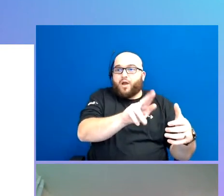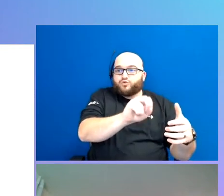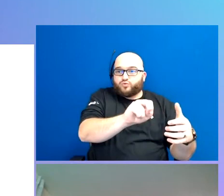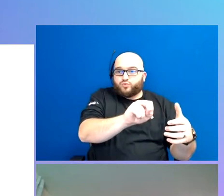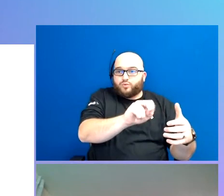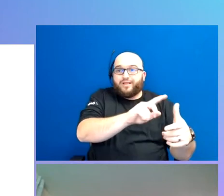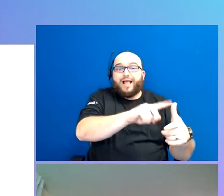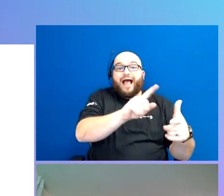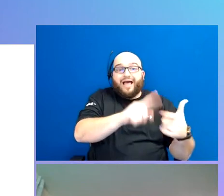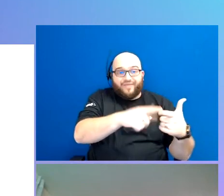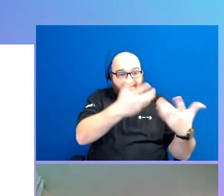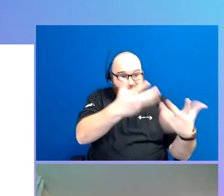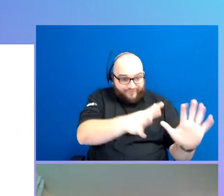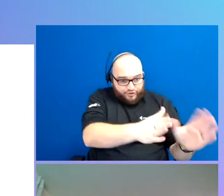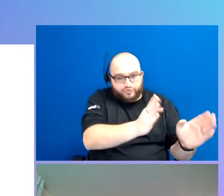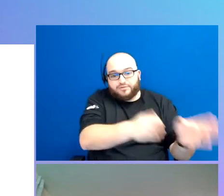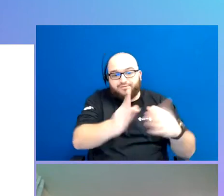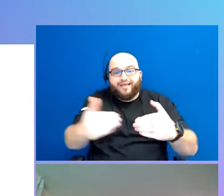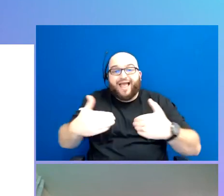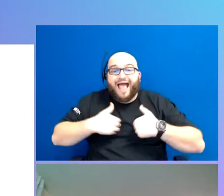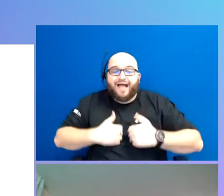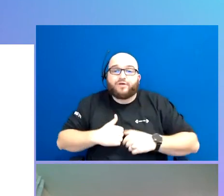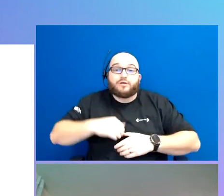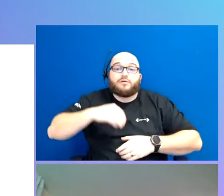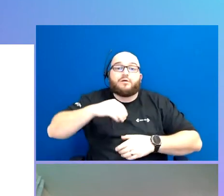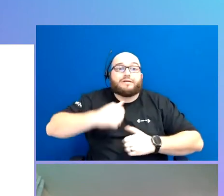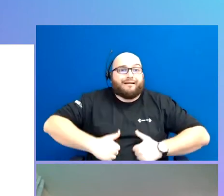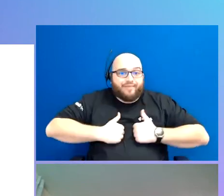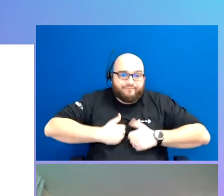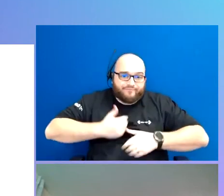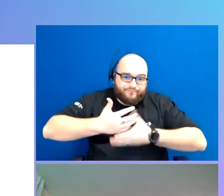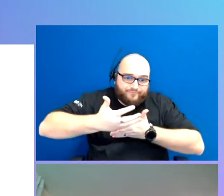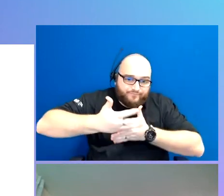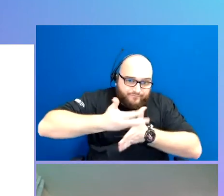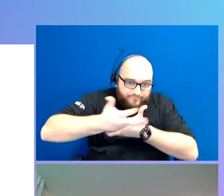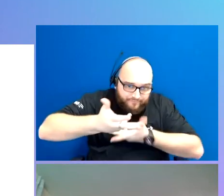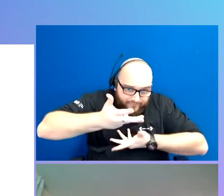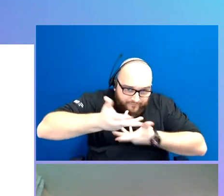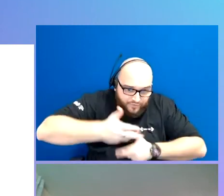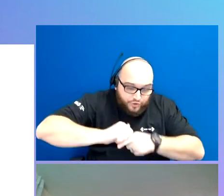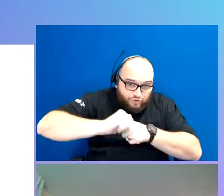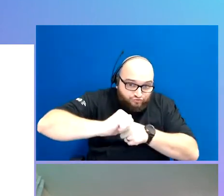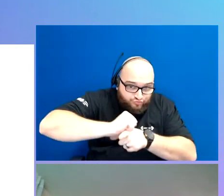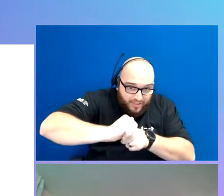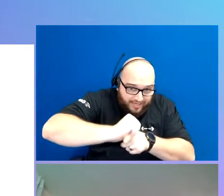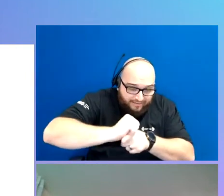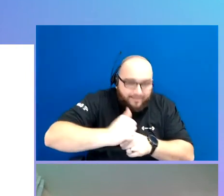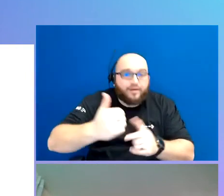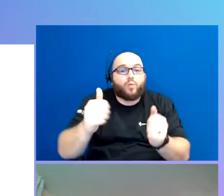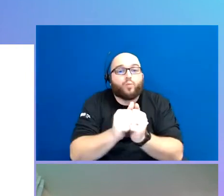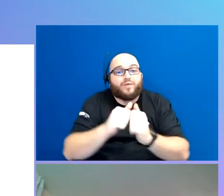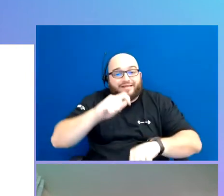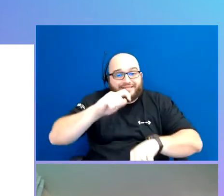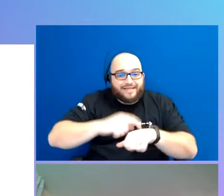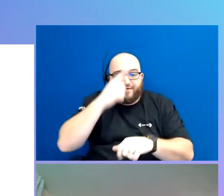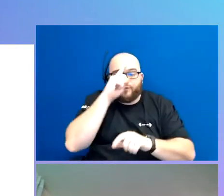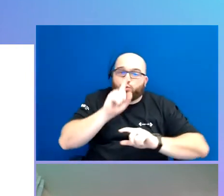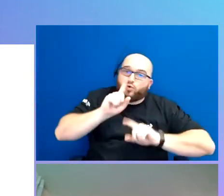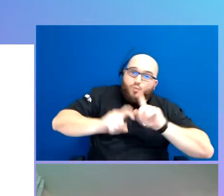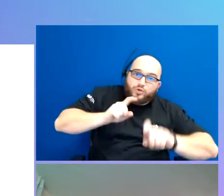training session and then we have these Q&A. Uh then we have these, um, uh, office hours.